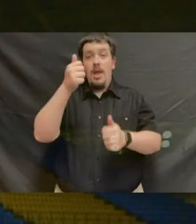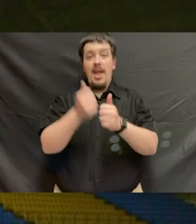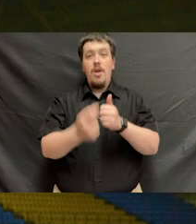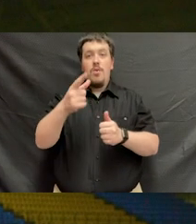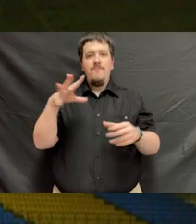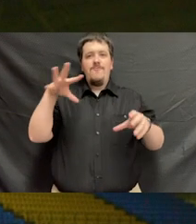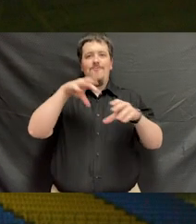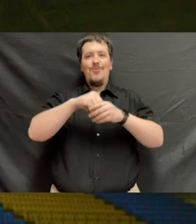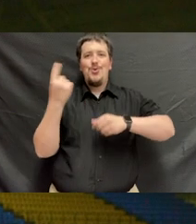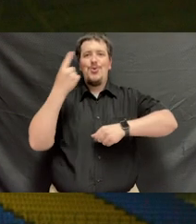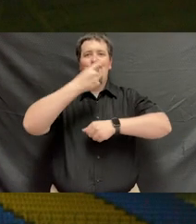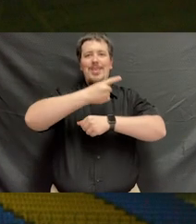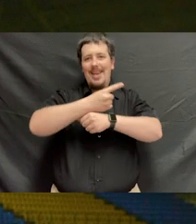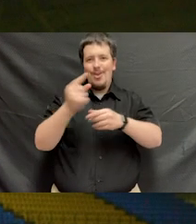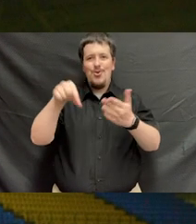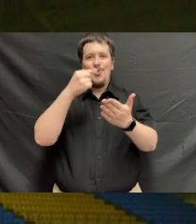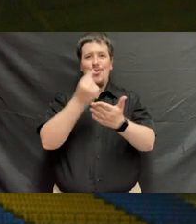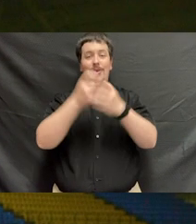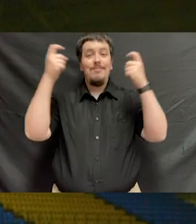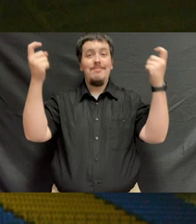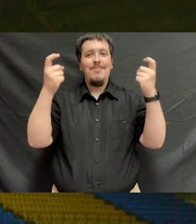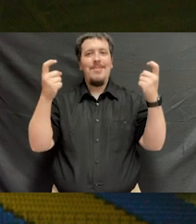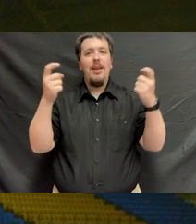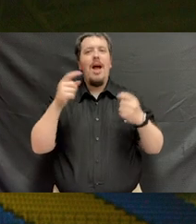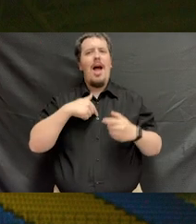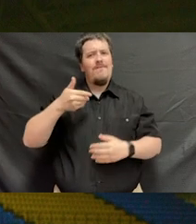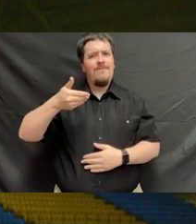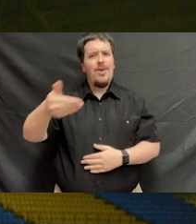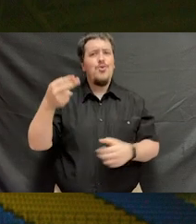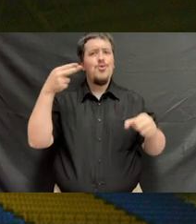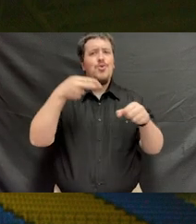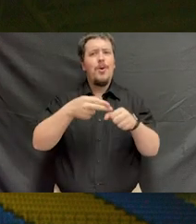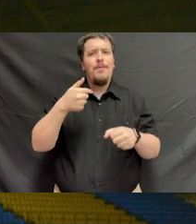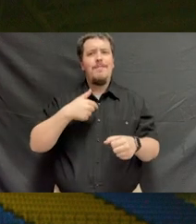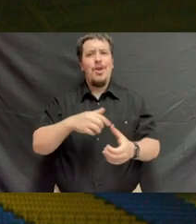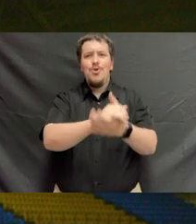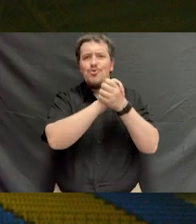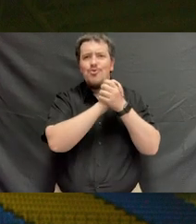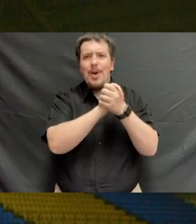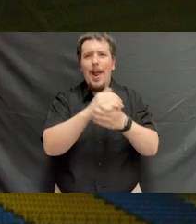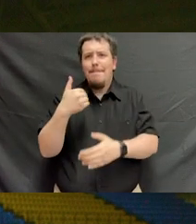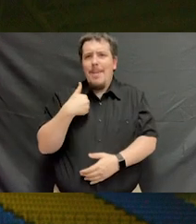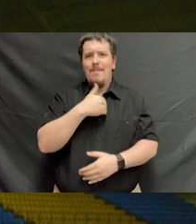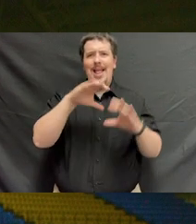To everyone who is participating in today's commencement ceremony, I invite you to join me in congratulating the members